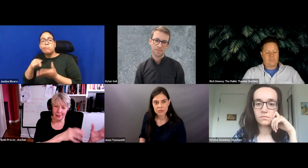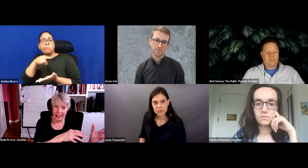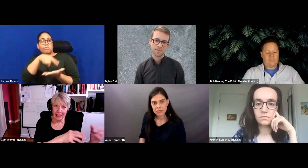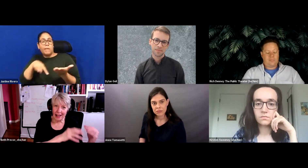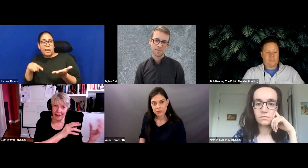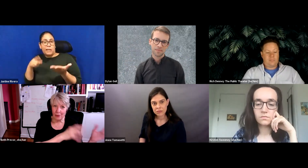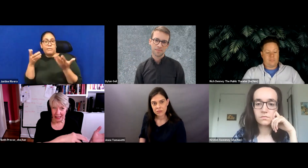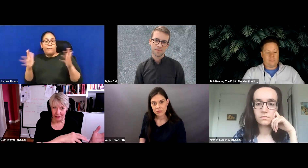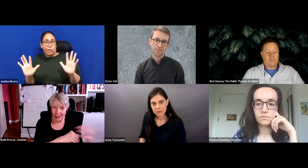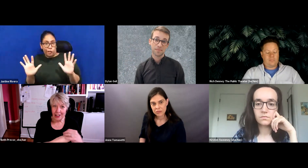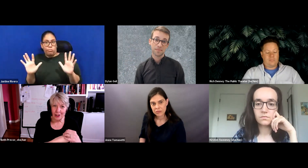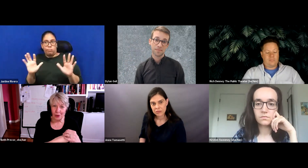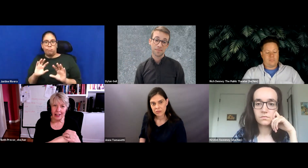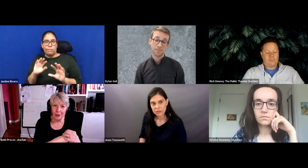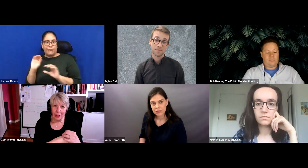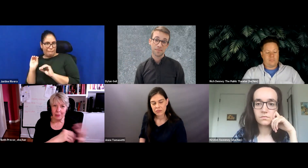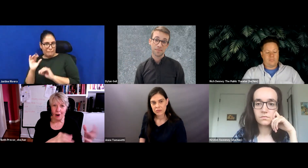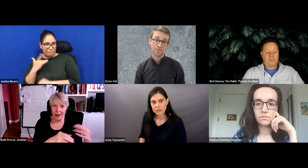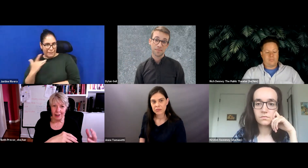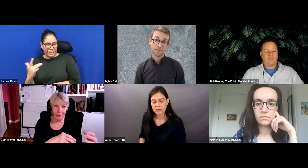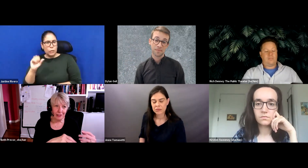some money, and then we leave. So we're never really part of,